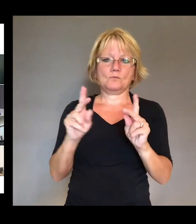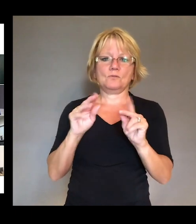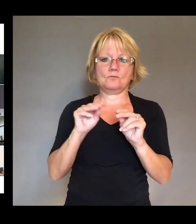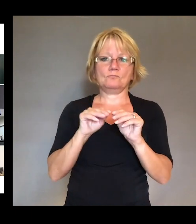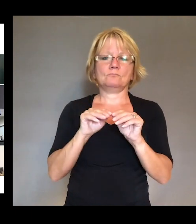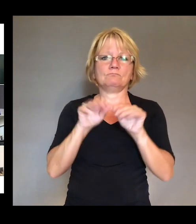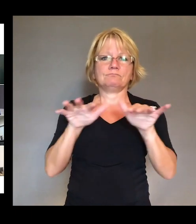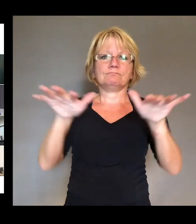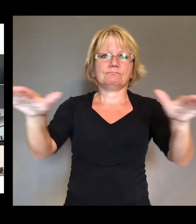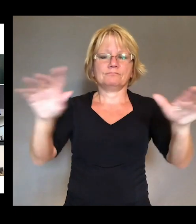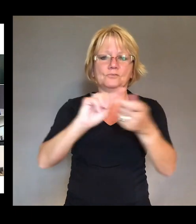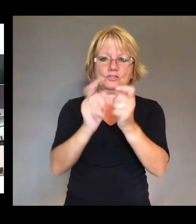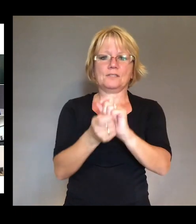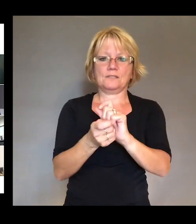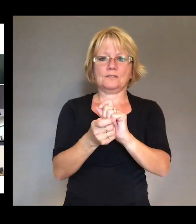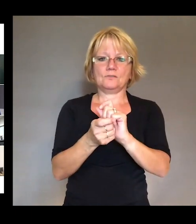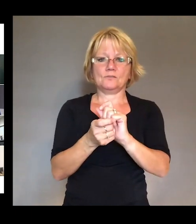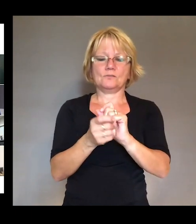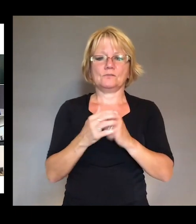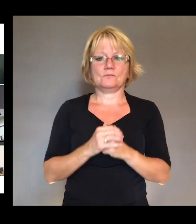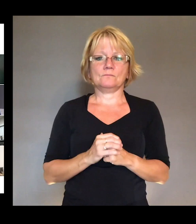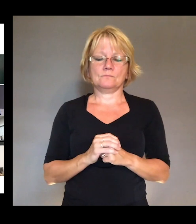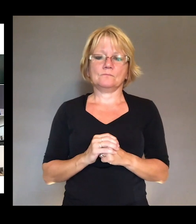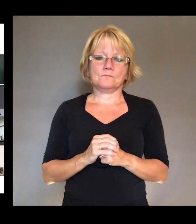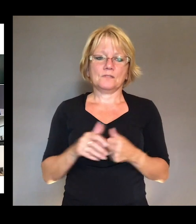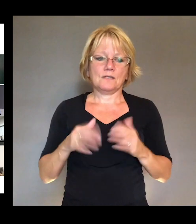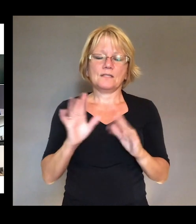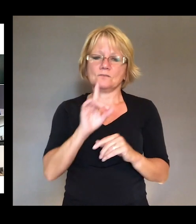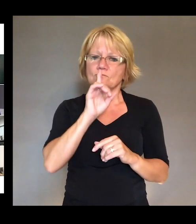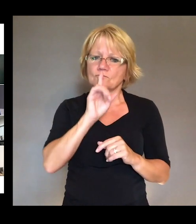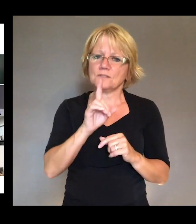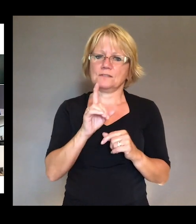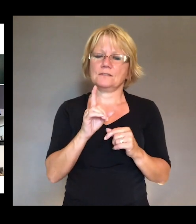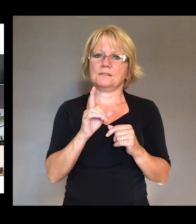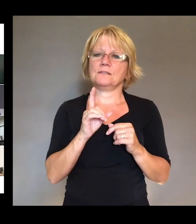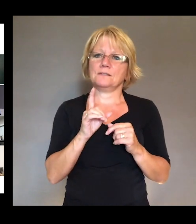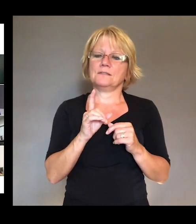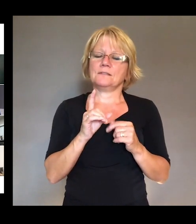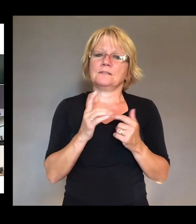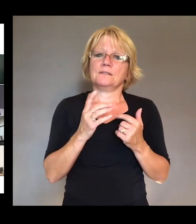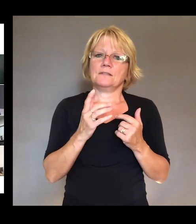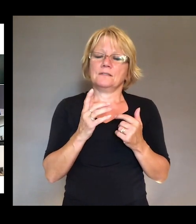in order for us to help influence change and not be implicit by our silence. Let's really complicit by our sounds.